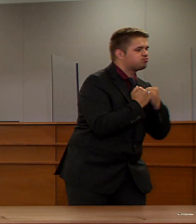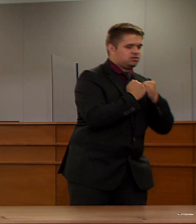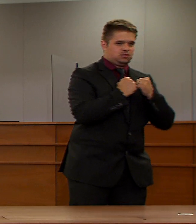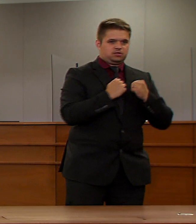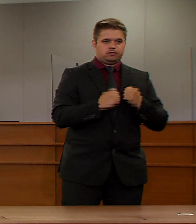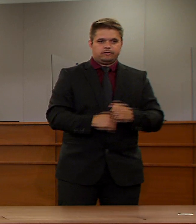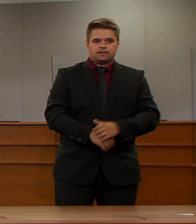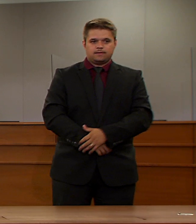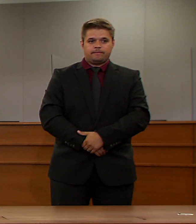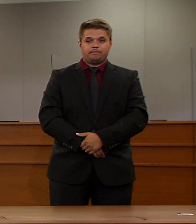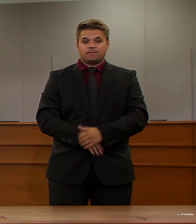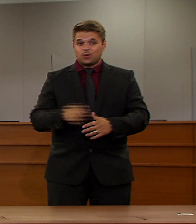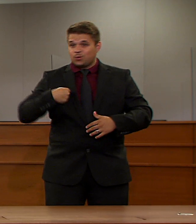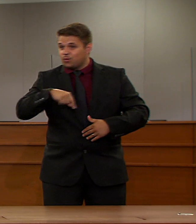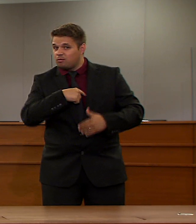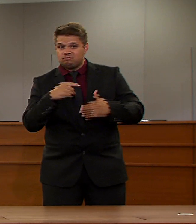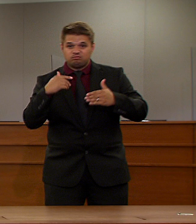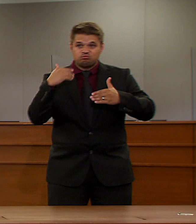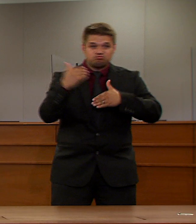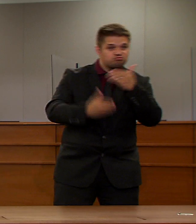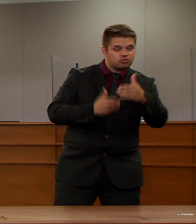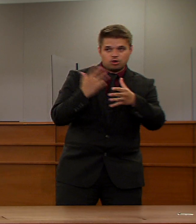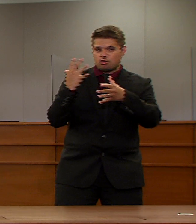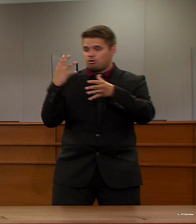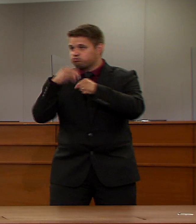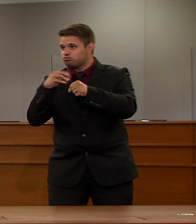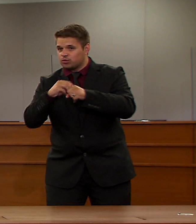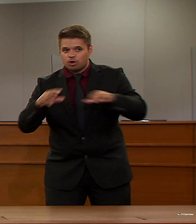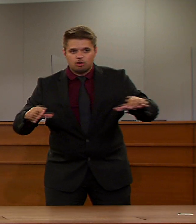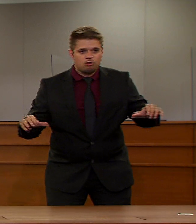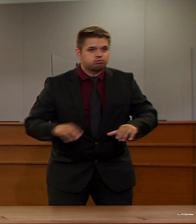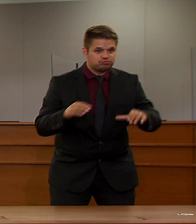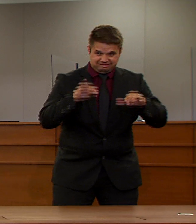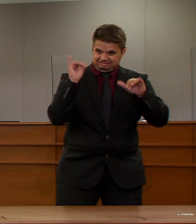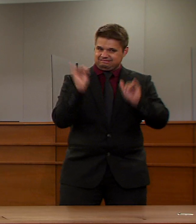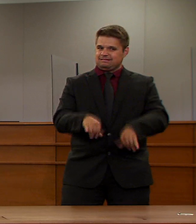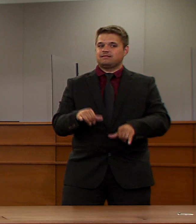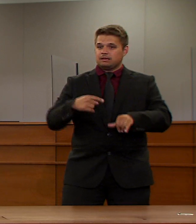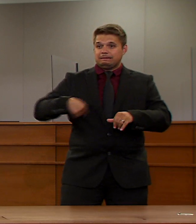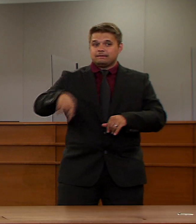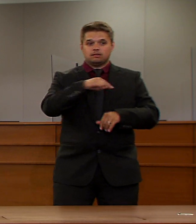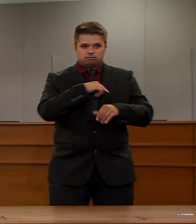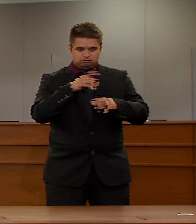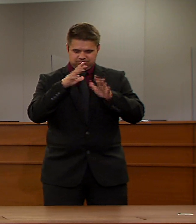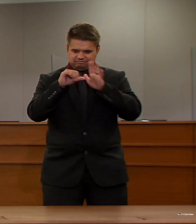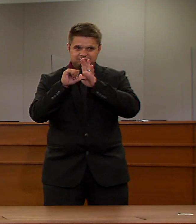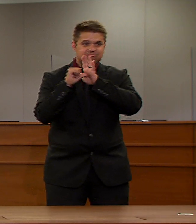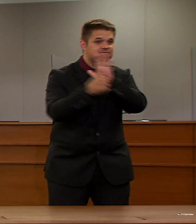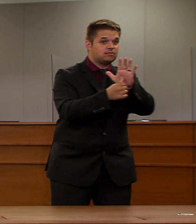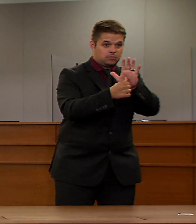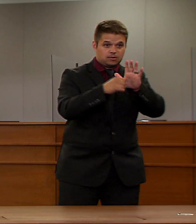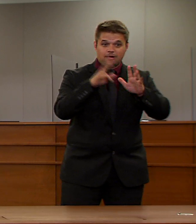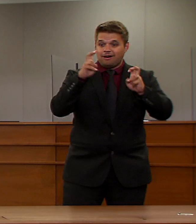cannot stress this enough. This is not a political issue. This is a life or death issue.